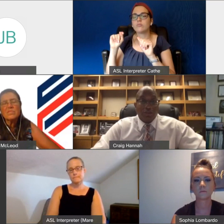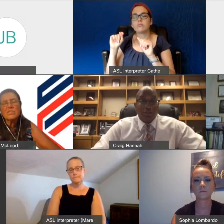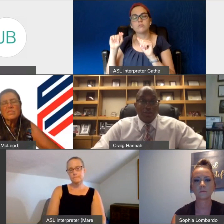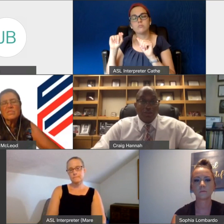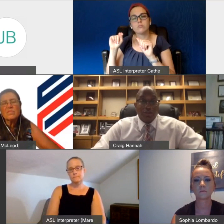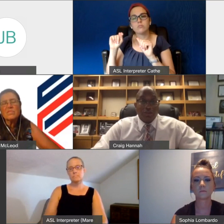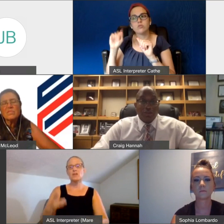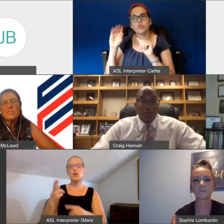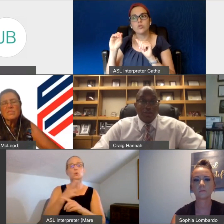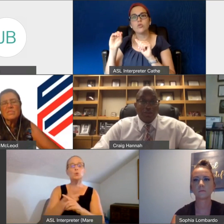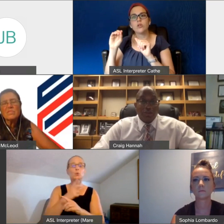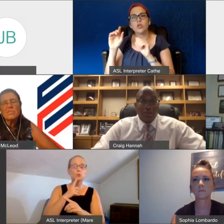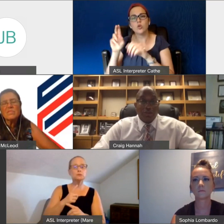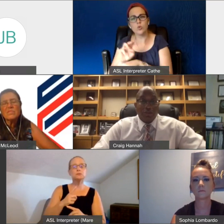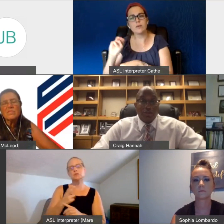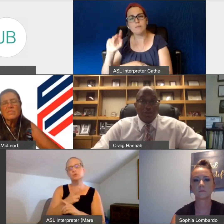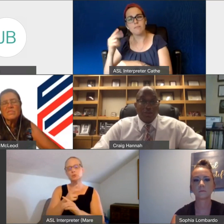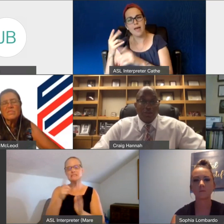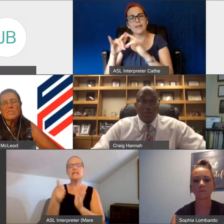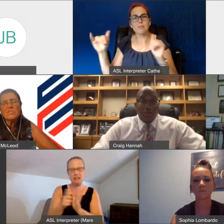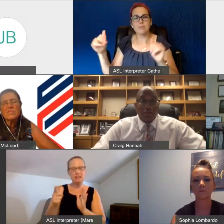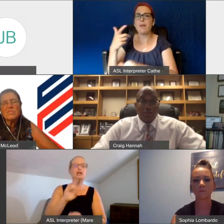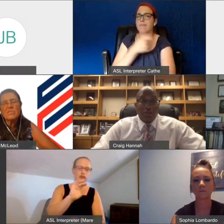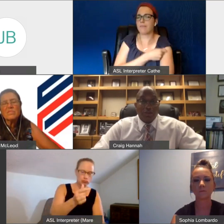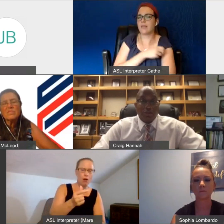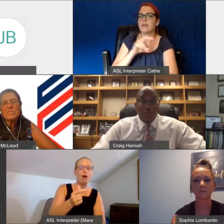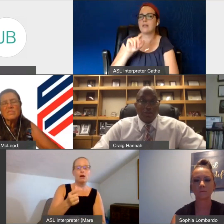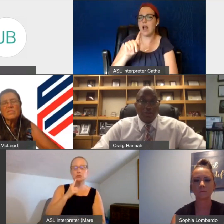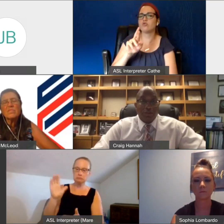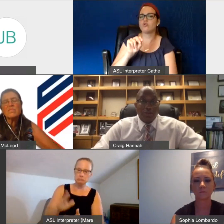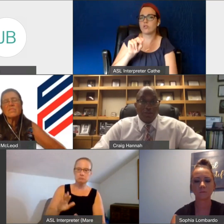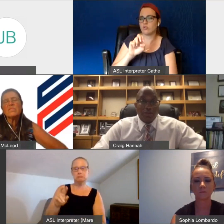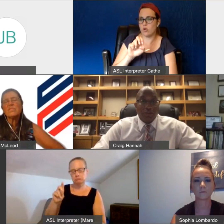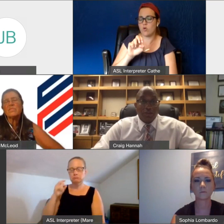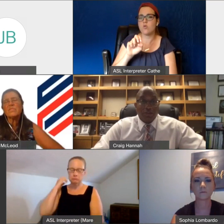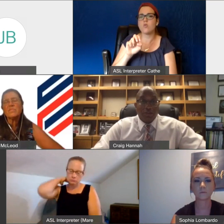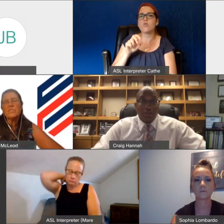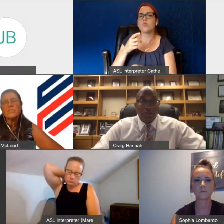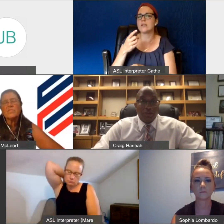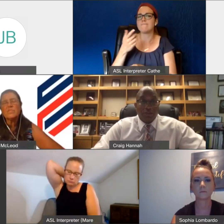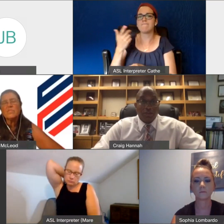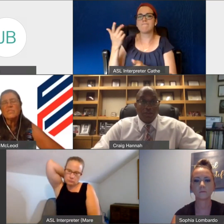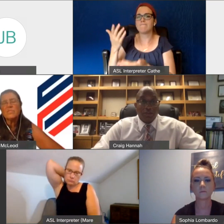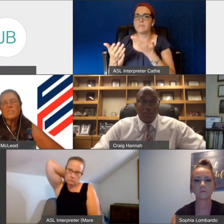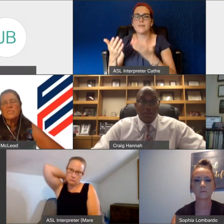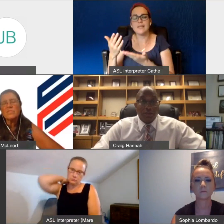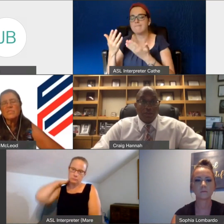So you wanna find a physician who is better qualified to think about if methamphetamine comes on board